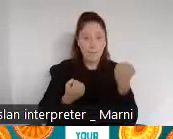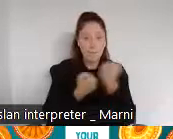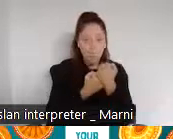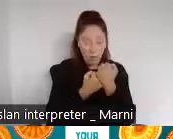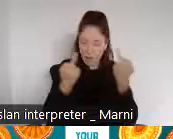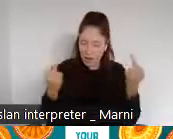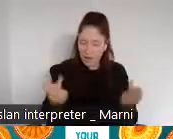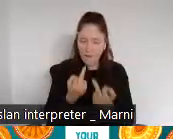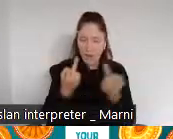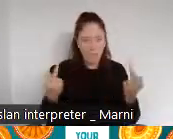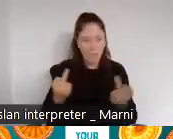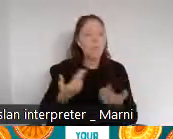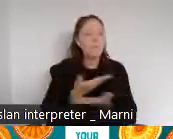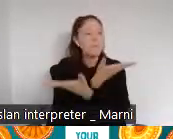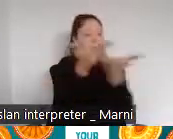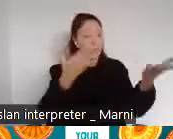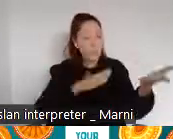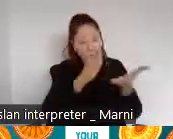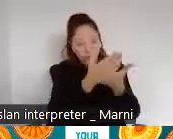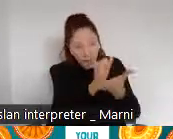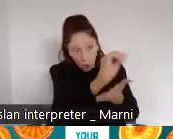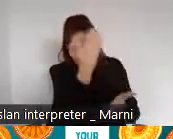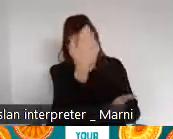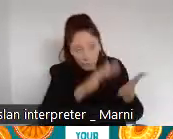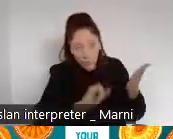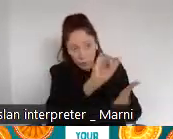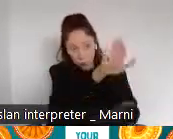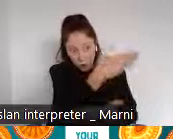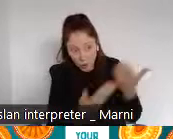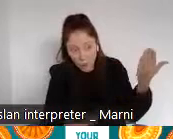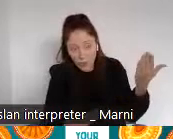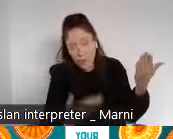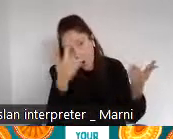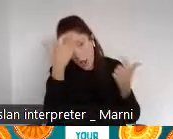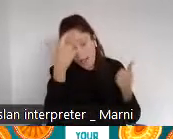wanting to share their stories and ideas for change with the Disability Royal Commission.